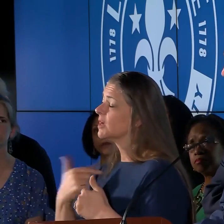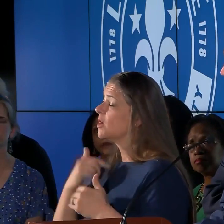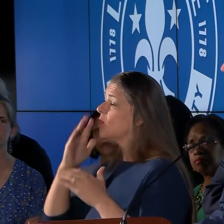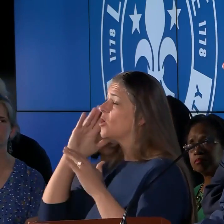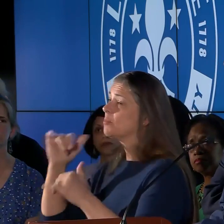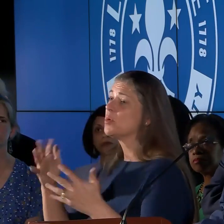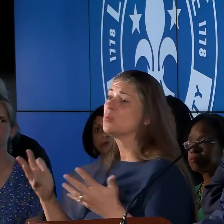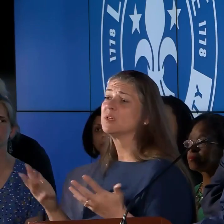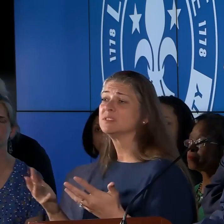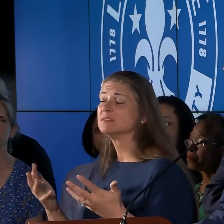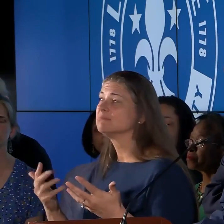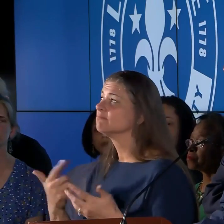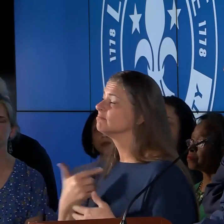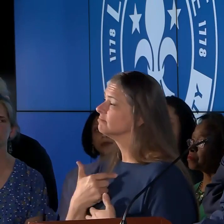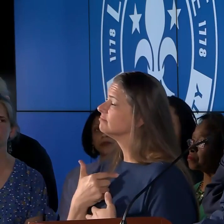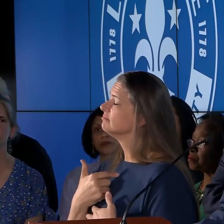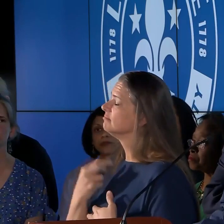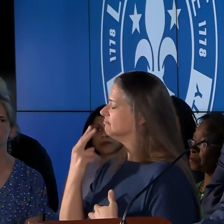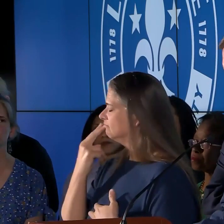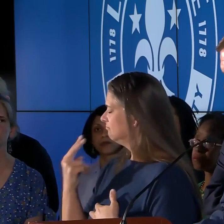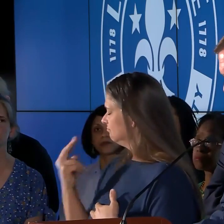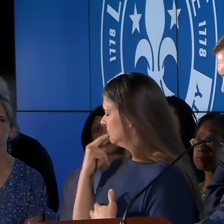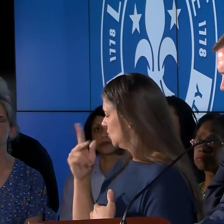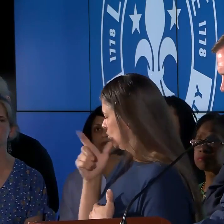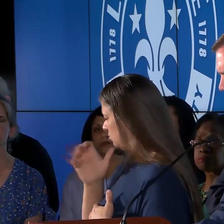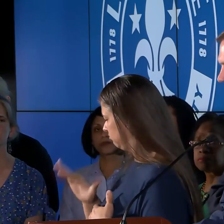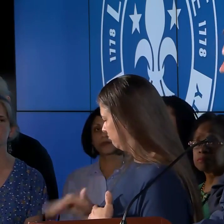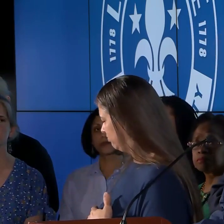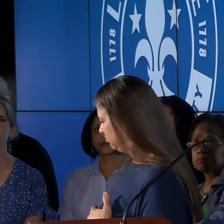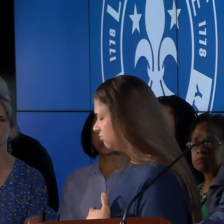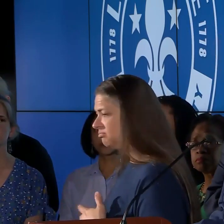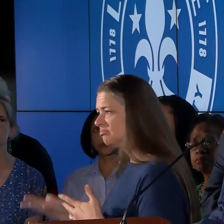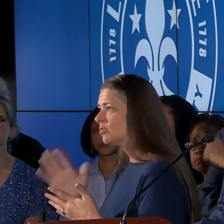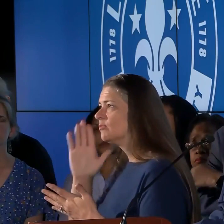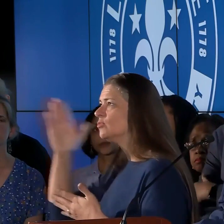is it in honor of those that have fallen today or that may still fall. We